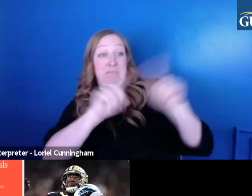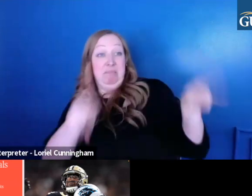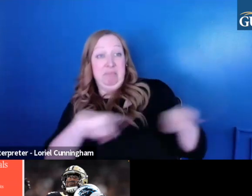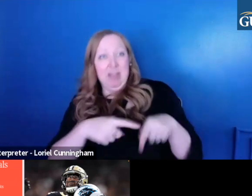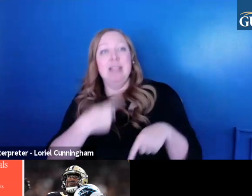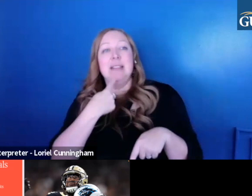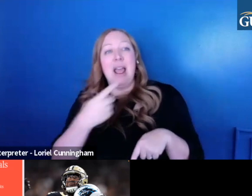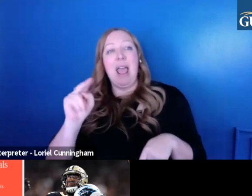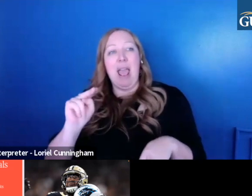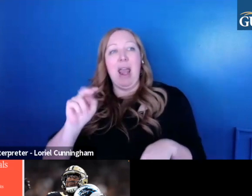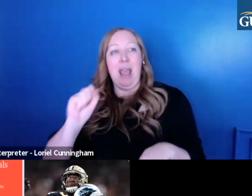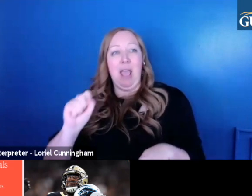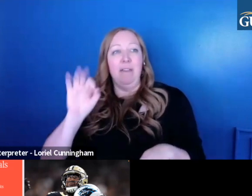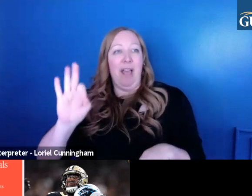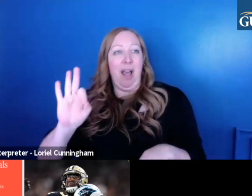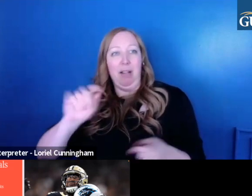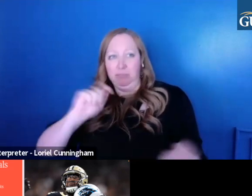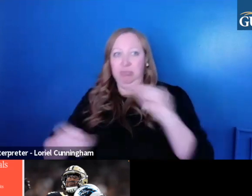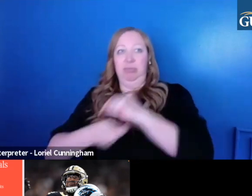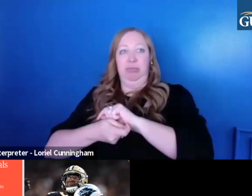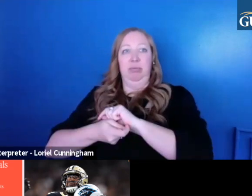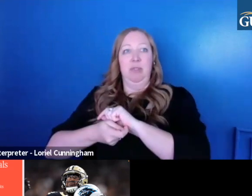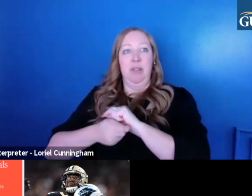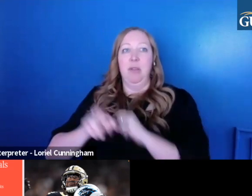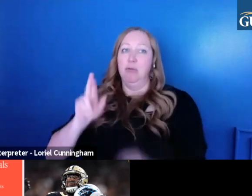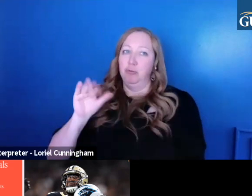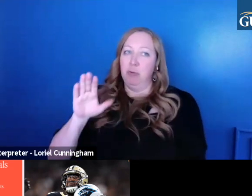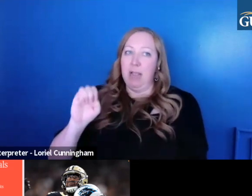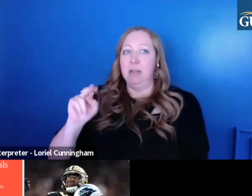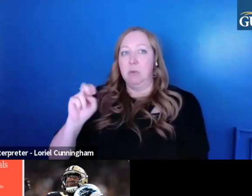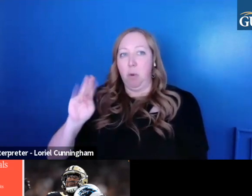norming reveals how pervasive medical racism. What happened